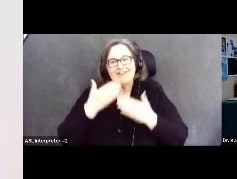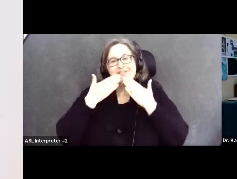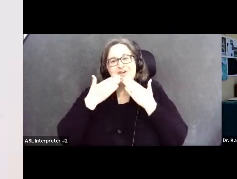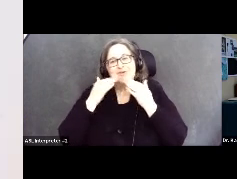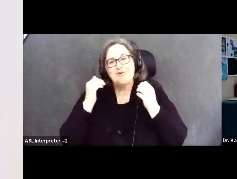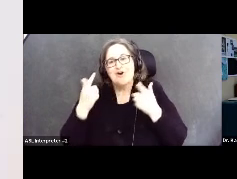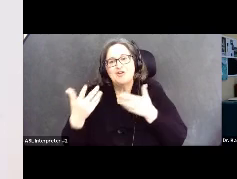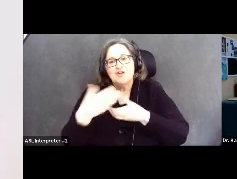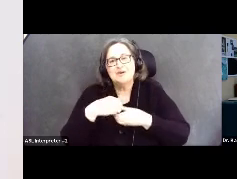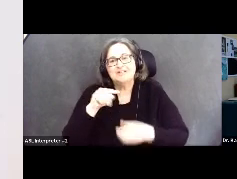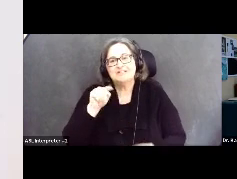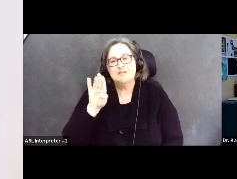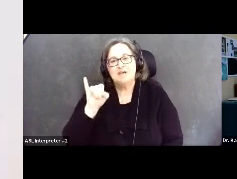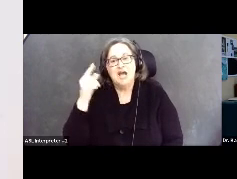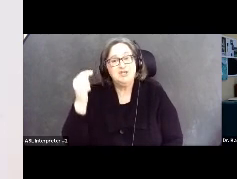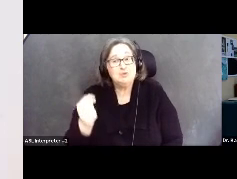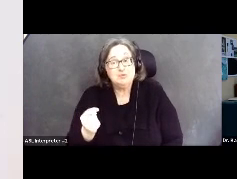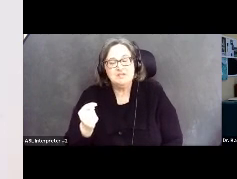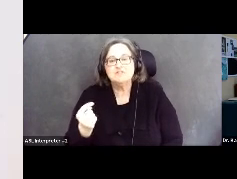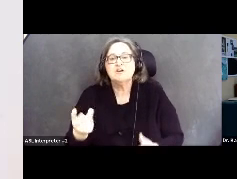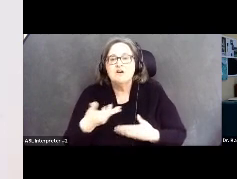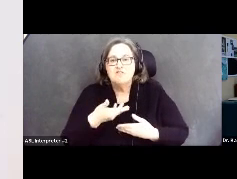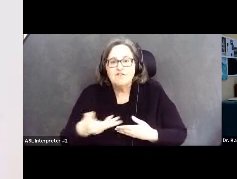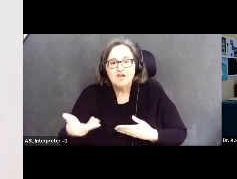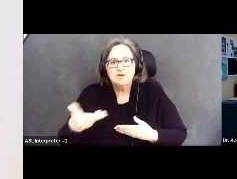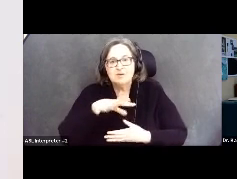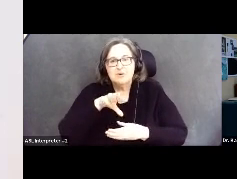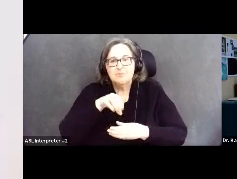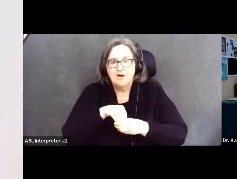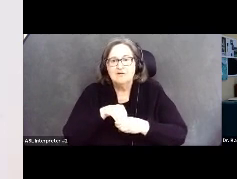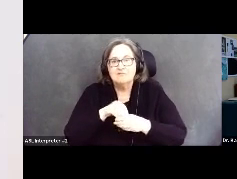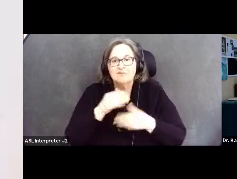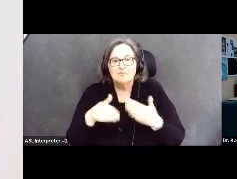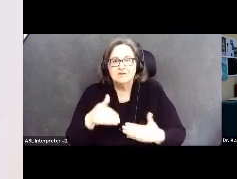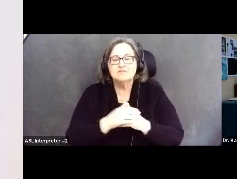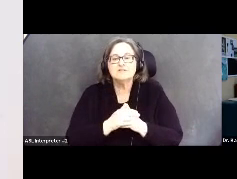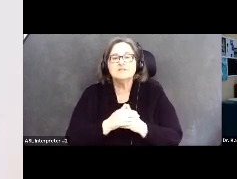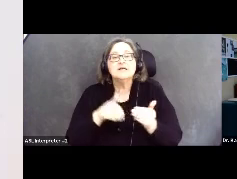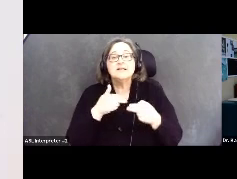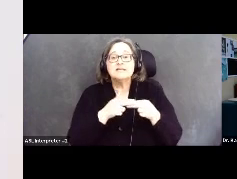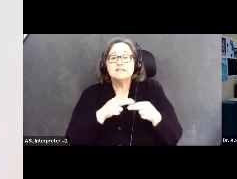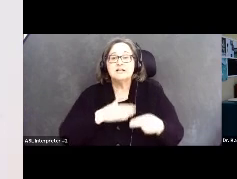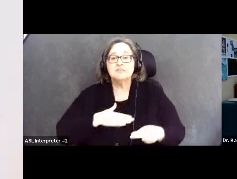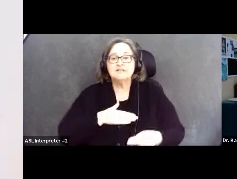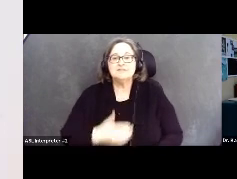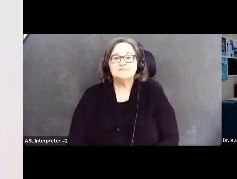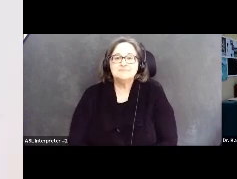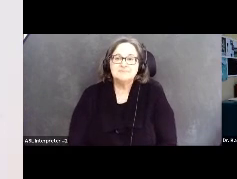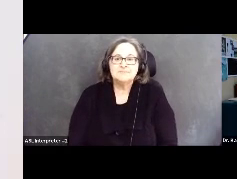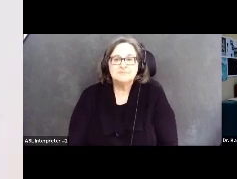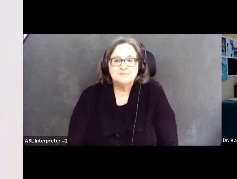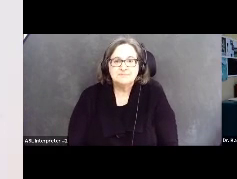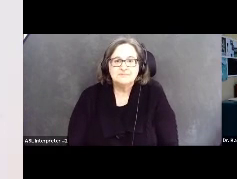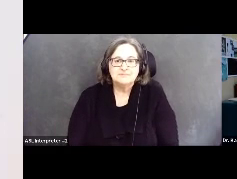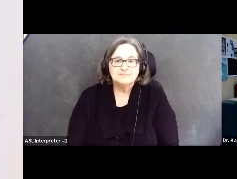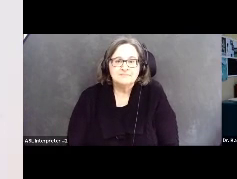with TBI Tuesday for inviting me to be a part of this process. Next slide, please.